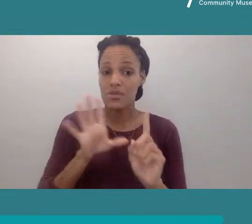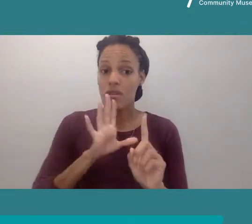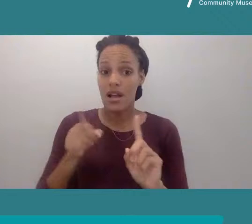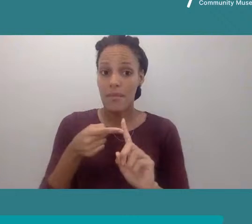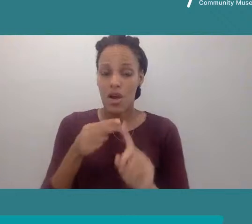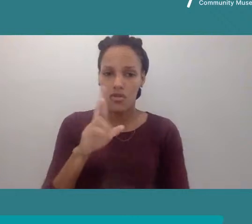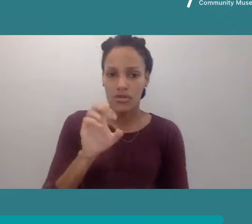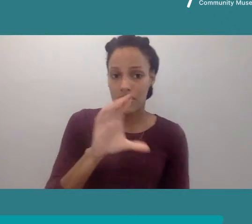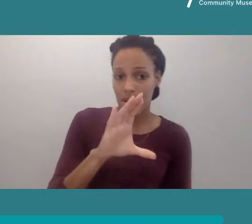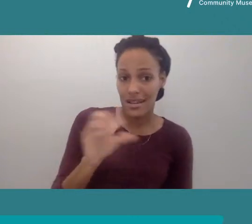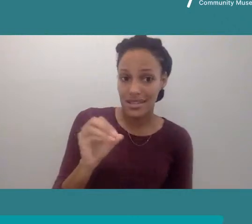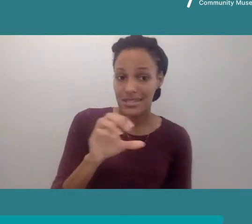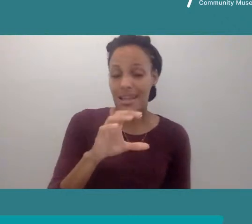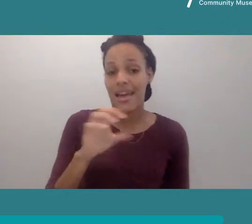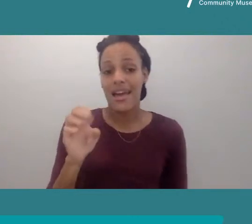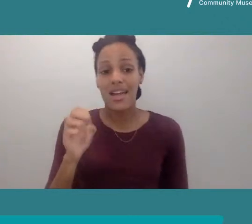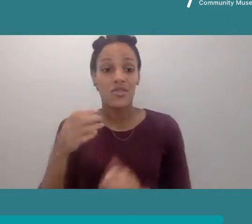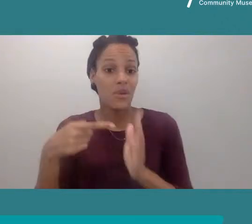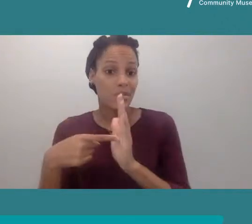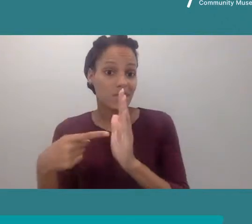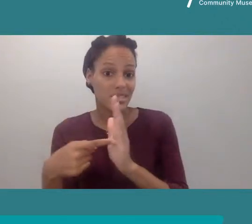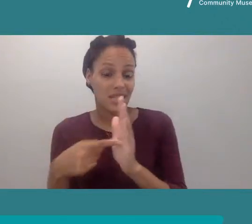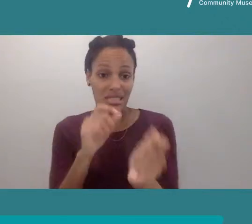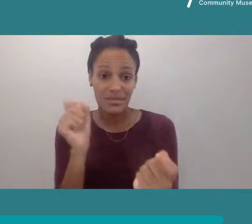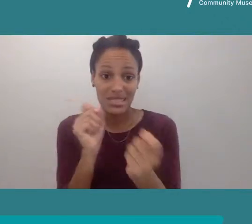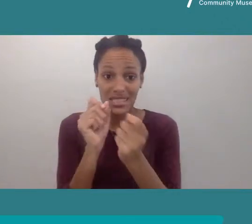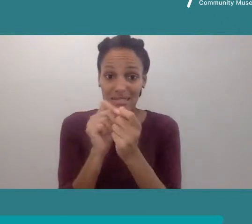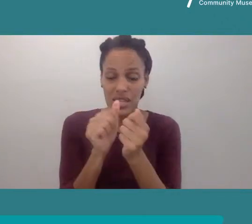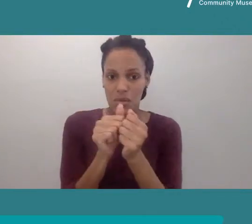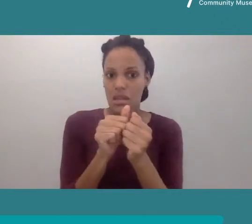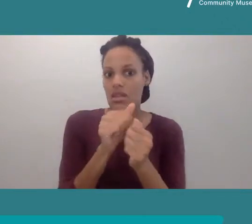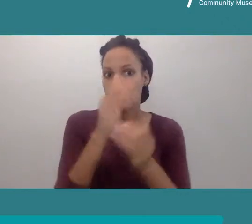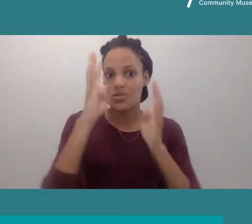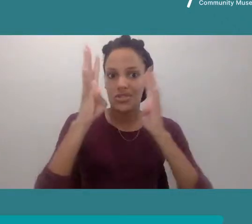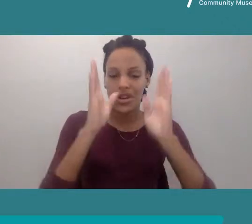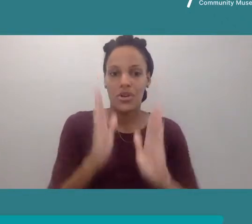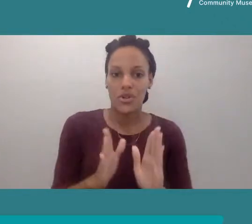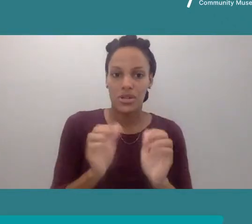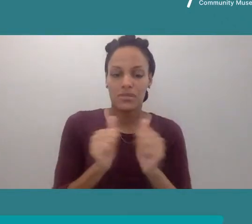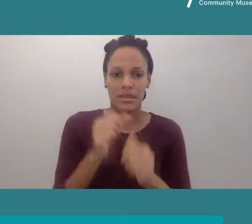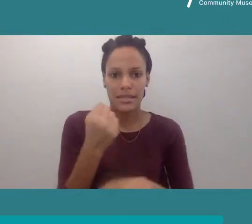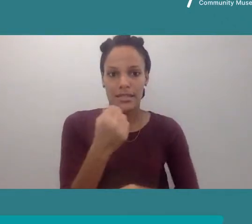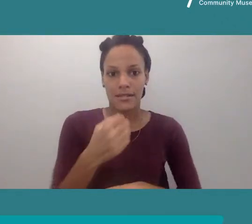representation, and specifically this creators' empowerment framework that I'm going to be